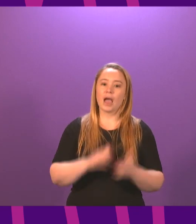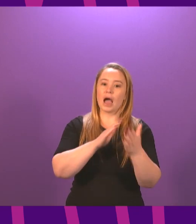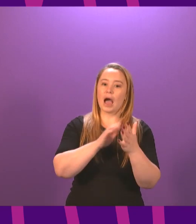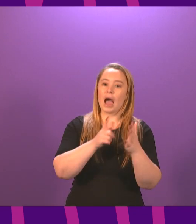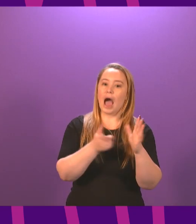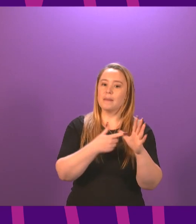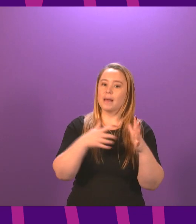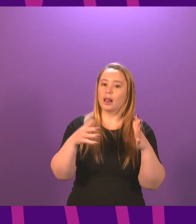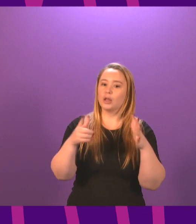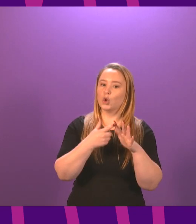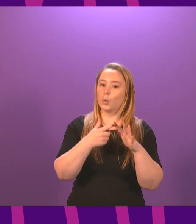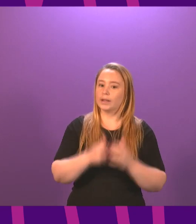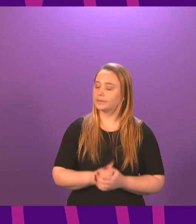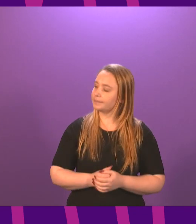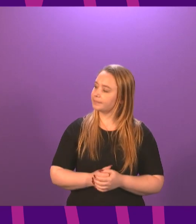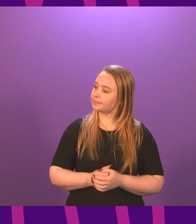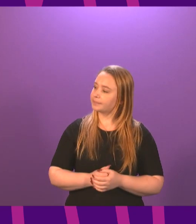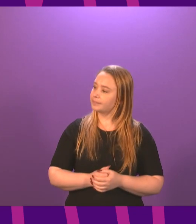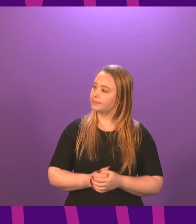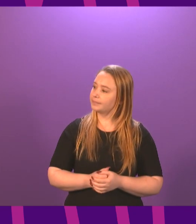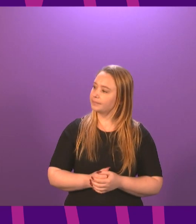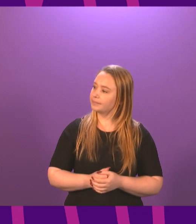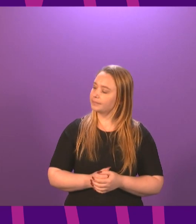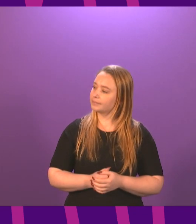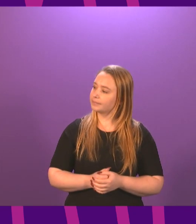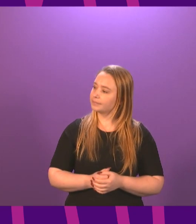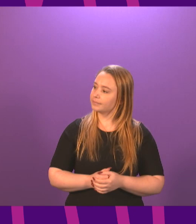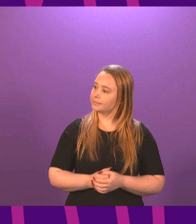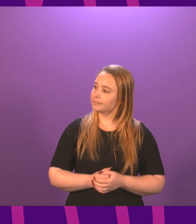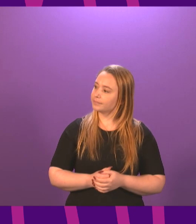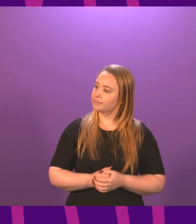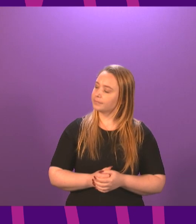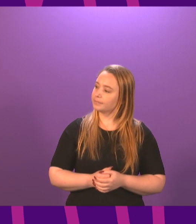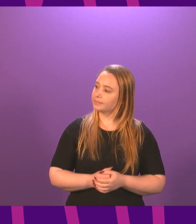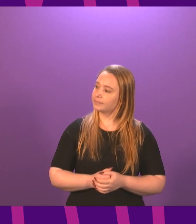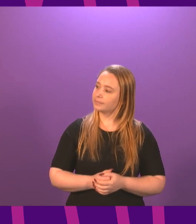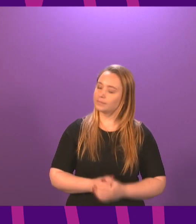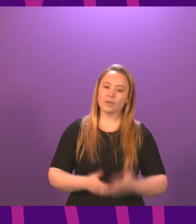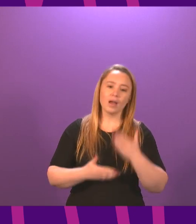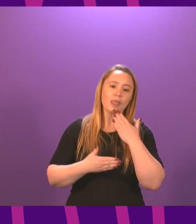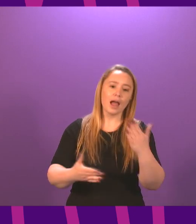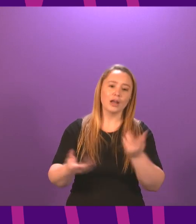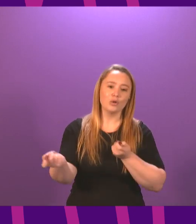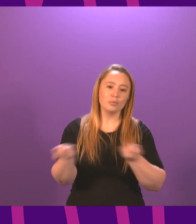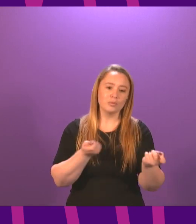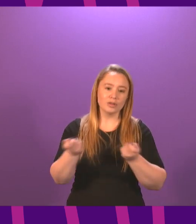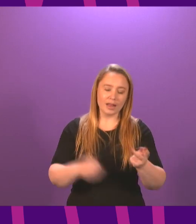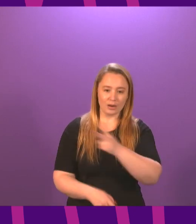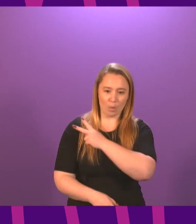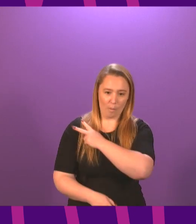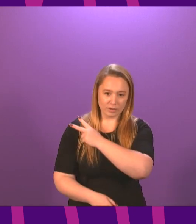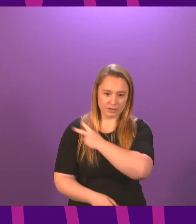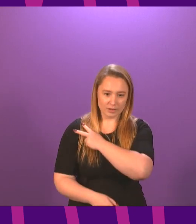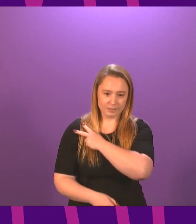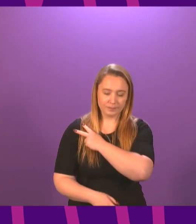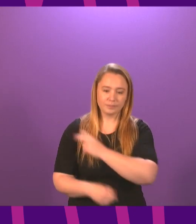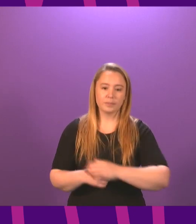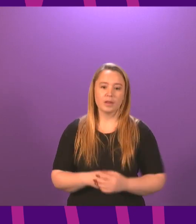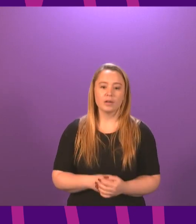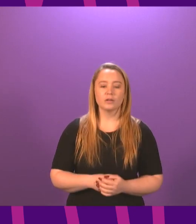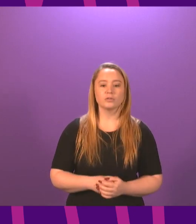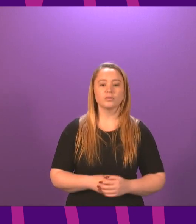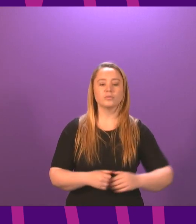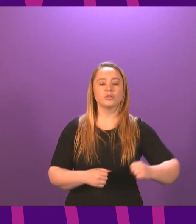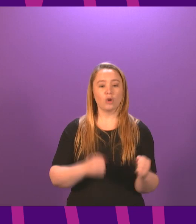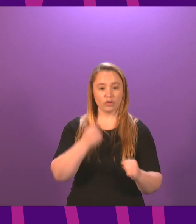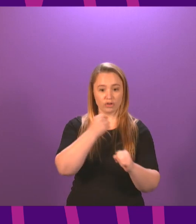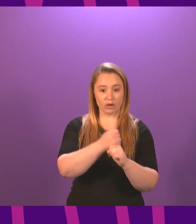Annabelle Ewing (Cowdenbeath) (SNP): With regard to the Scottish Government measures